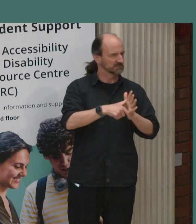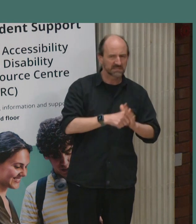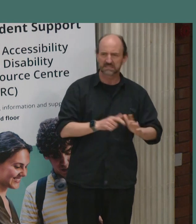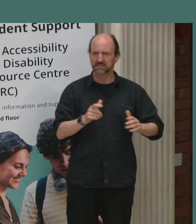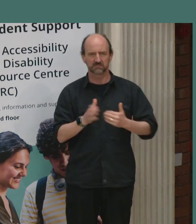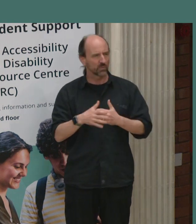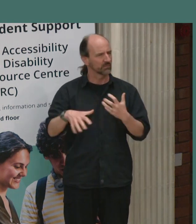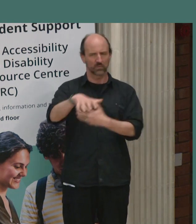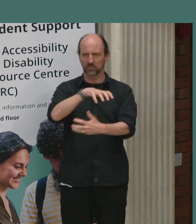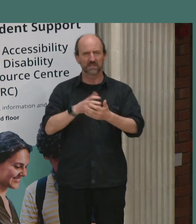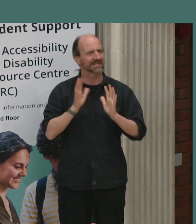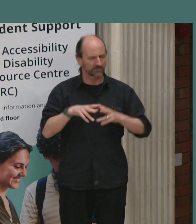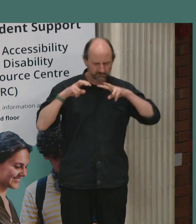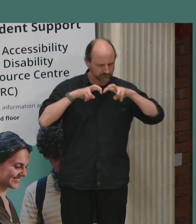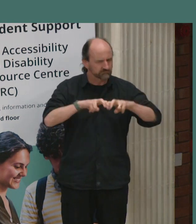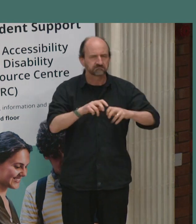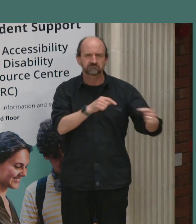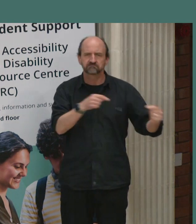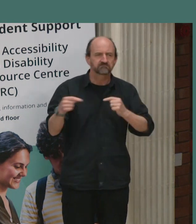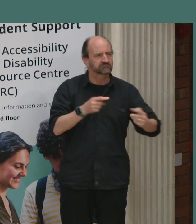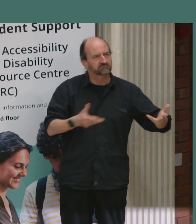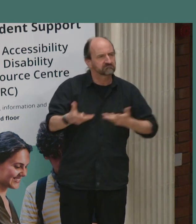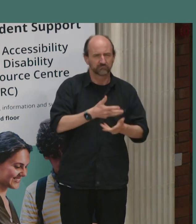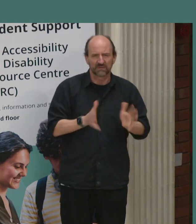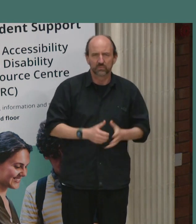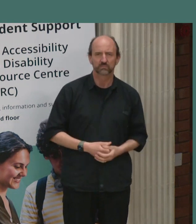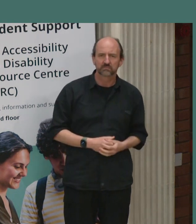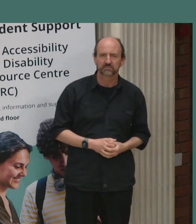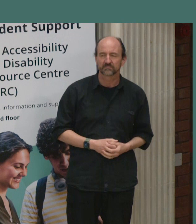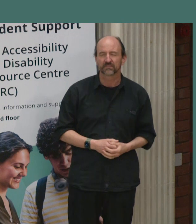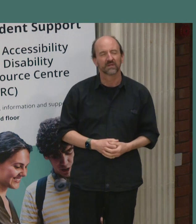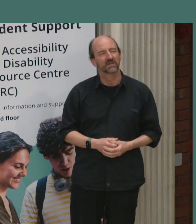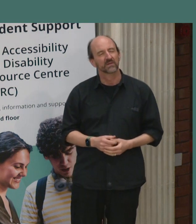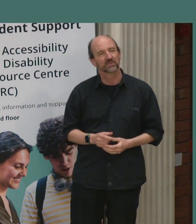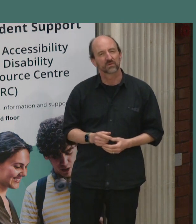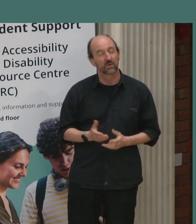discussed and debated. And it's within that context that it's so appropriate that this